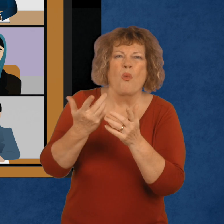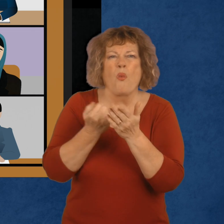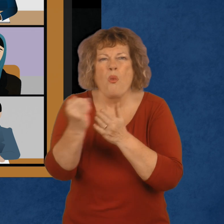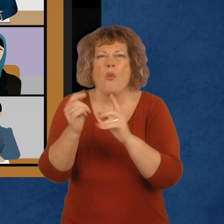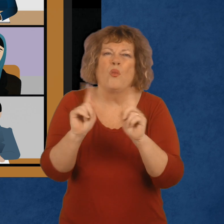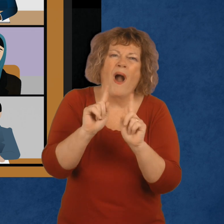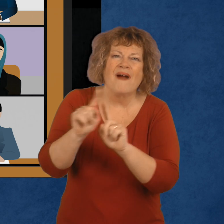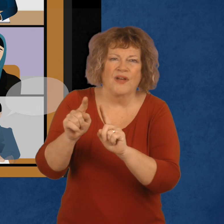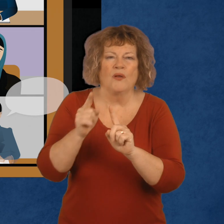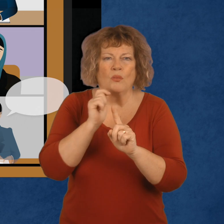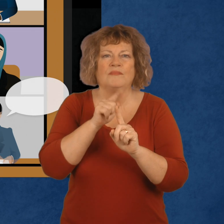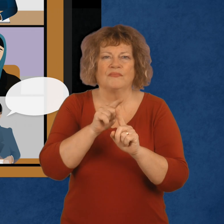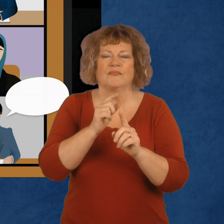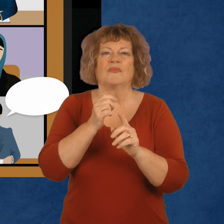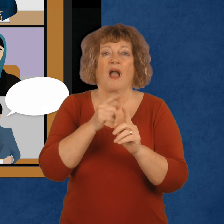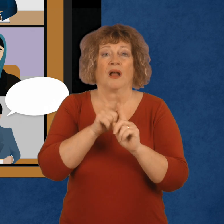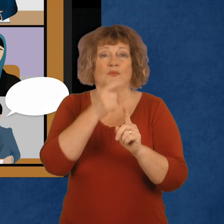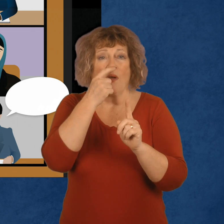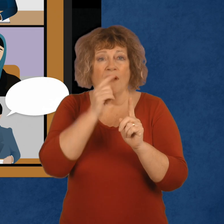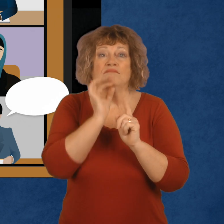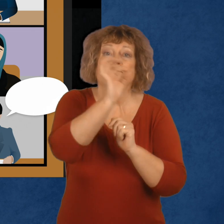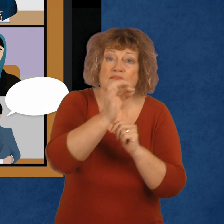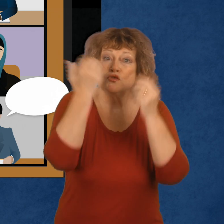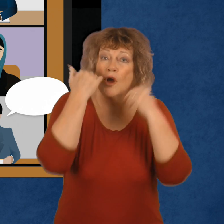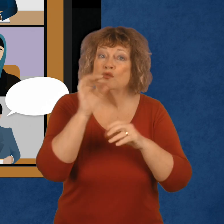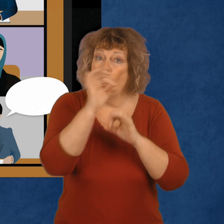The judge will decide which side puts their case first.